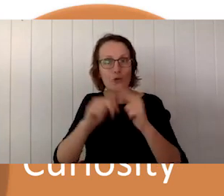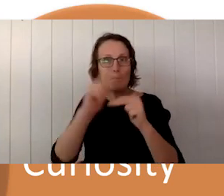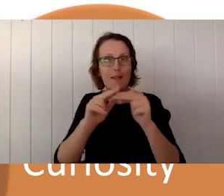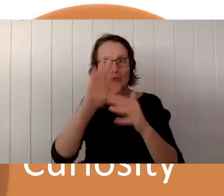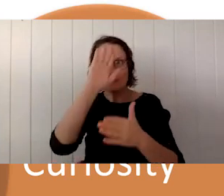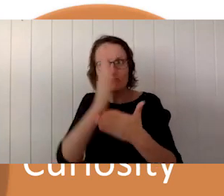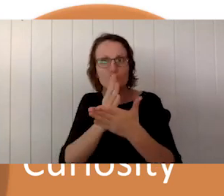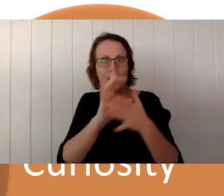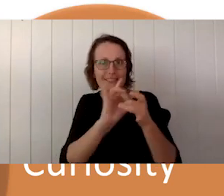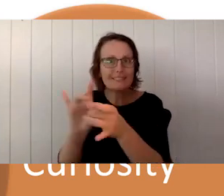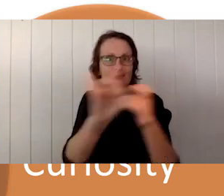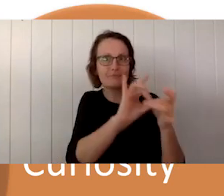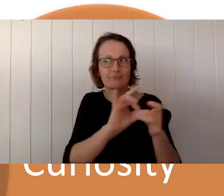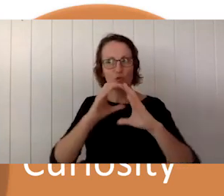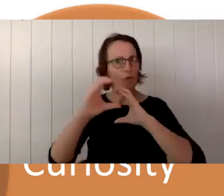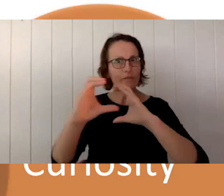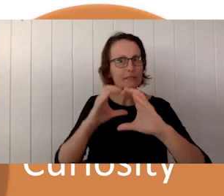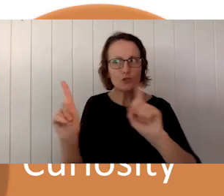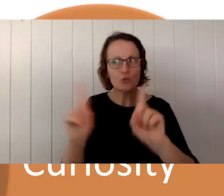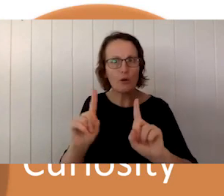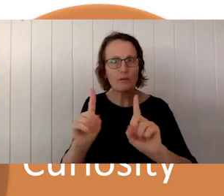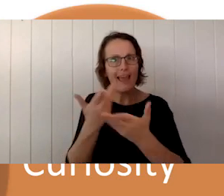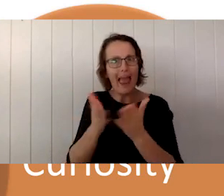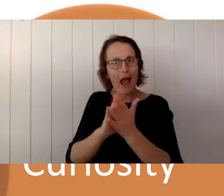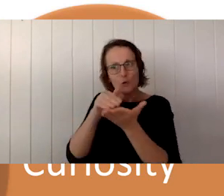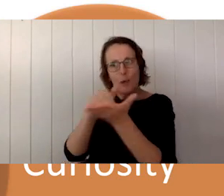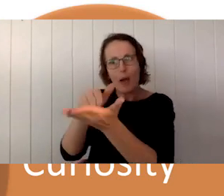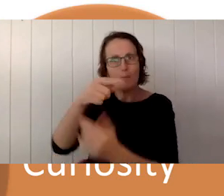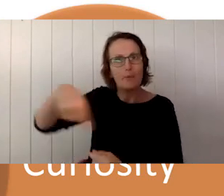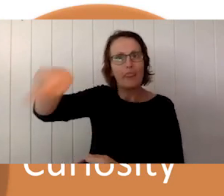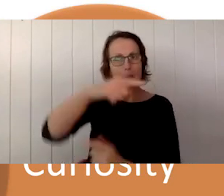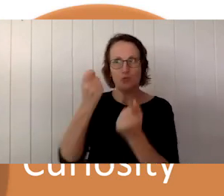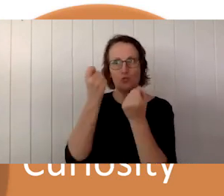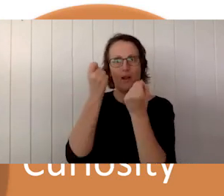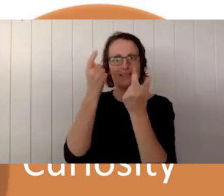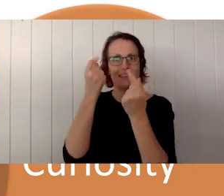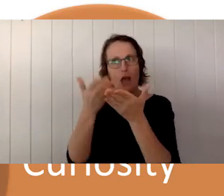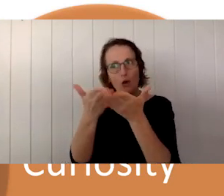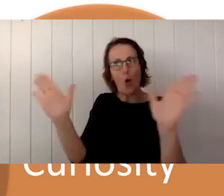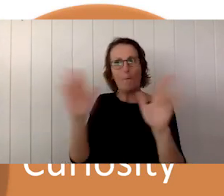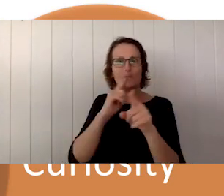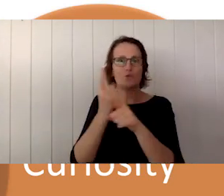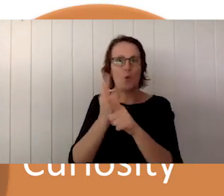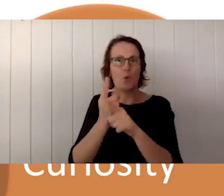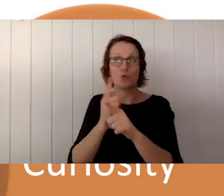conversations? How are you giving them the understanding? Having really open discussions about "This is the challenges we face, and we